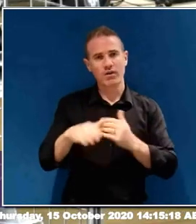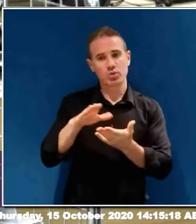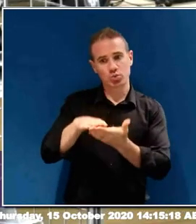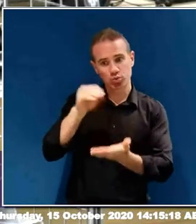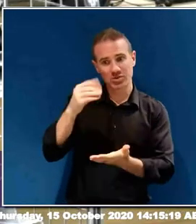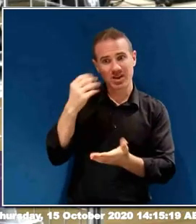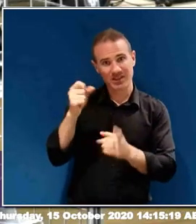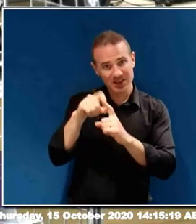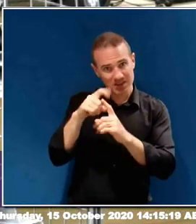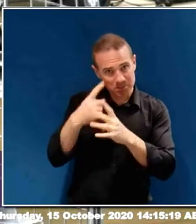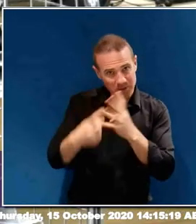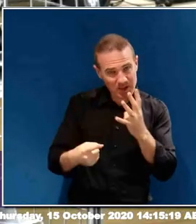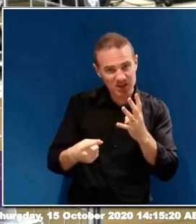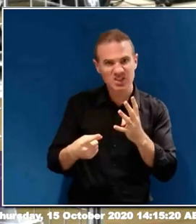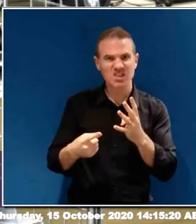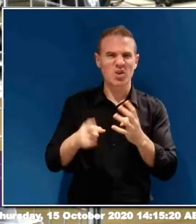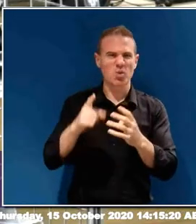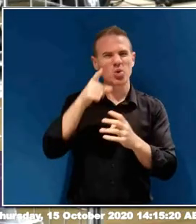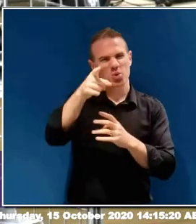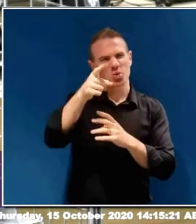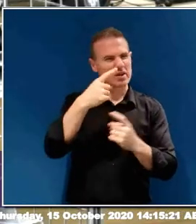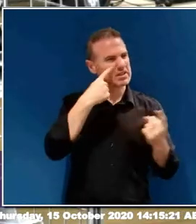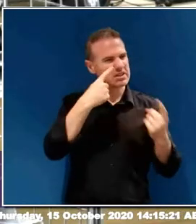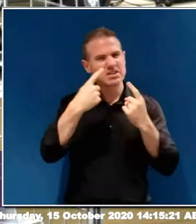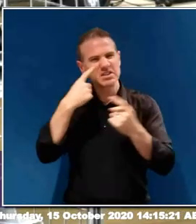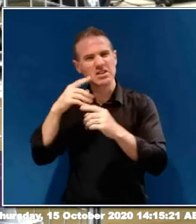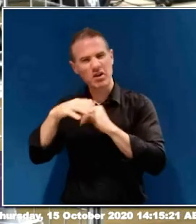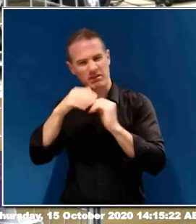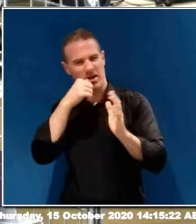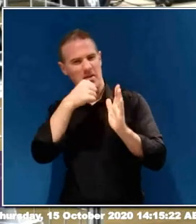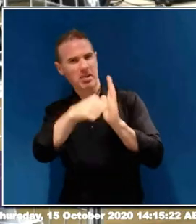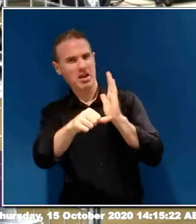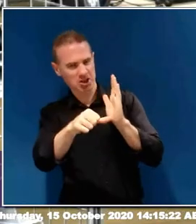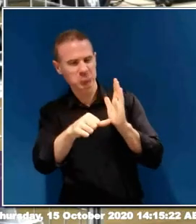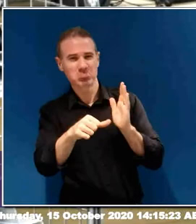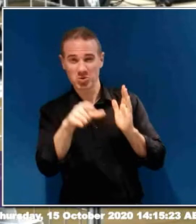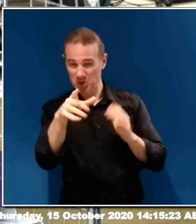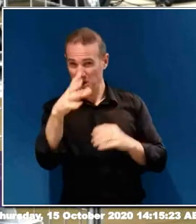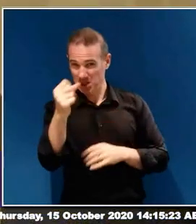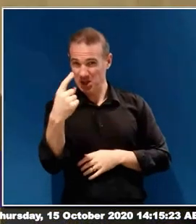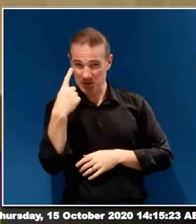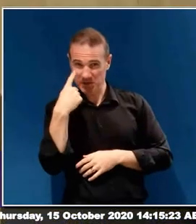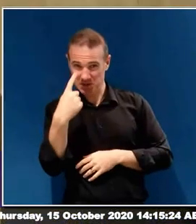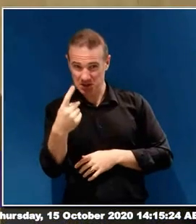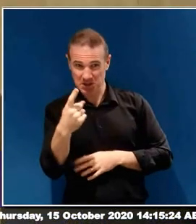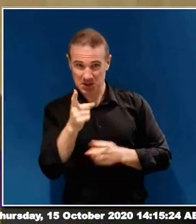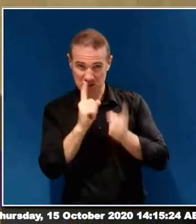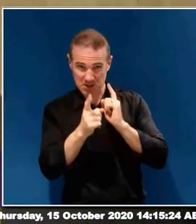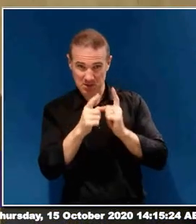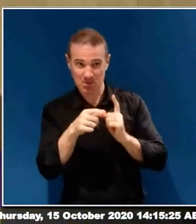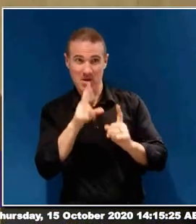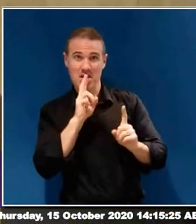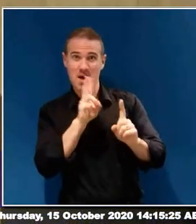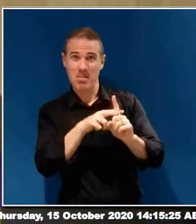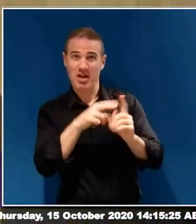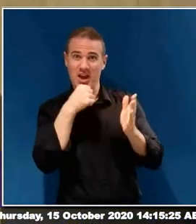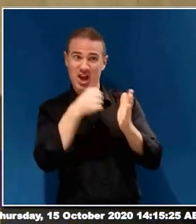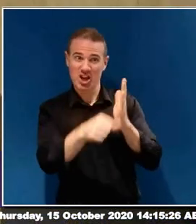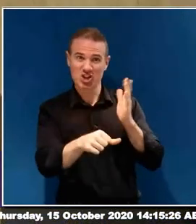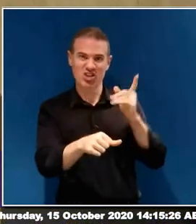you come across occasions where those applications were knocked back? Yes. And were there emerging reasons or themes